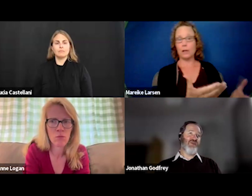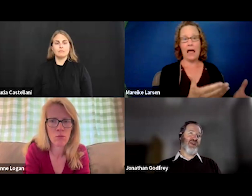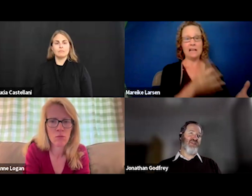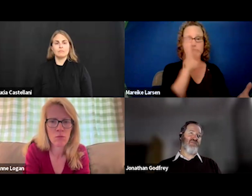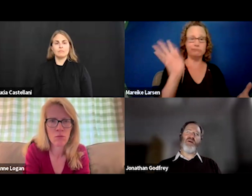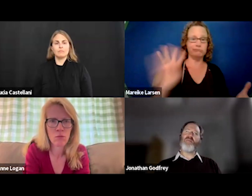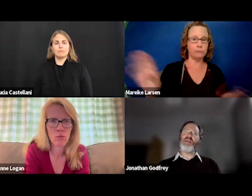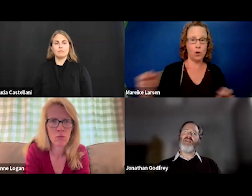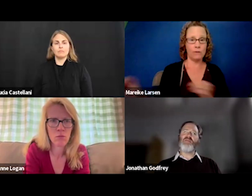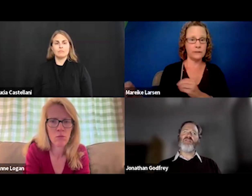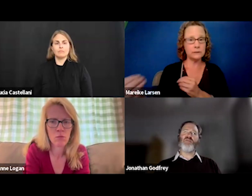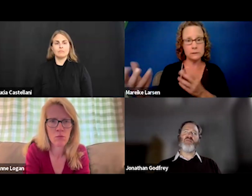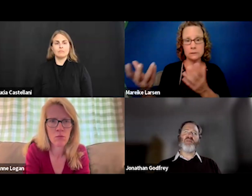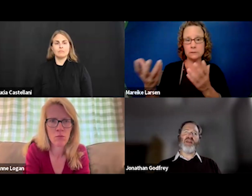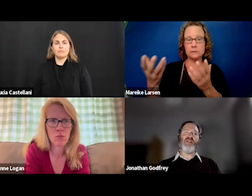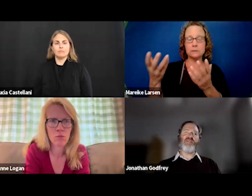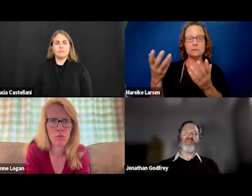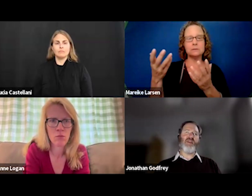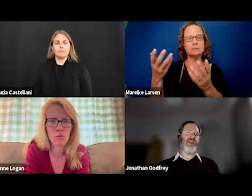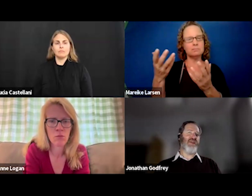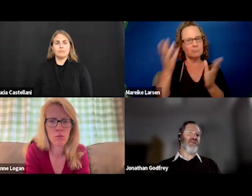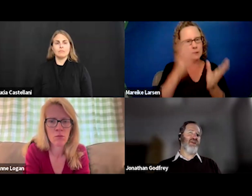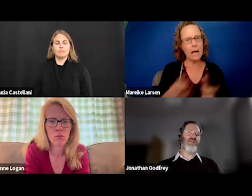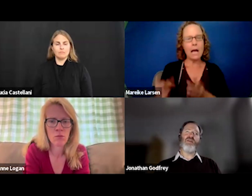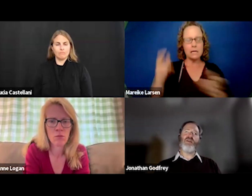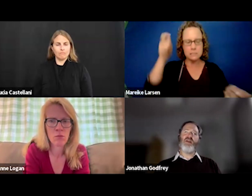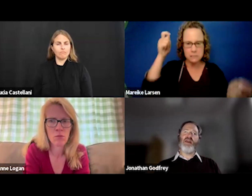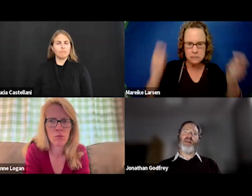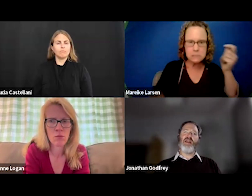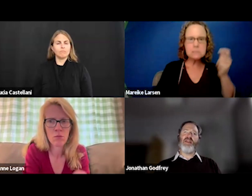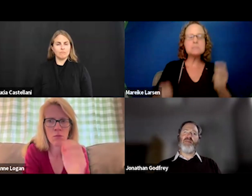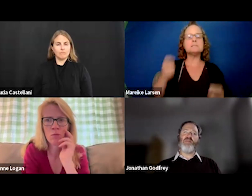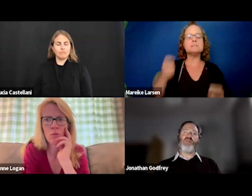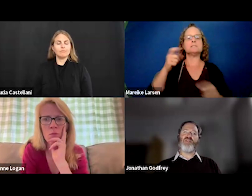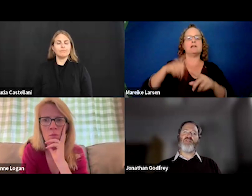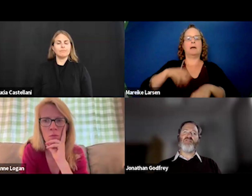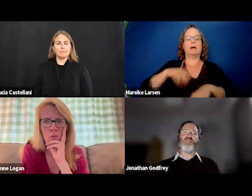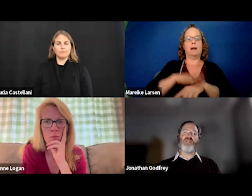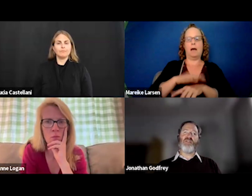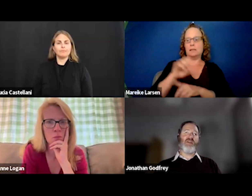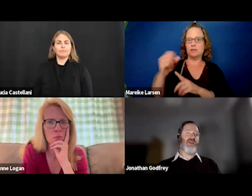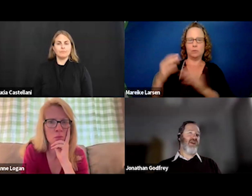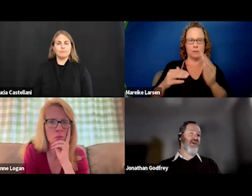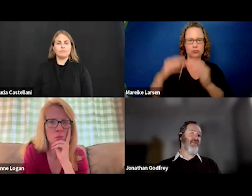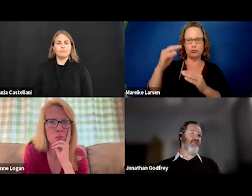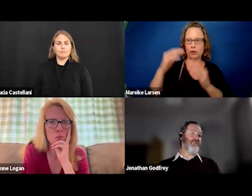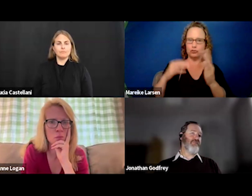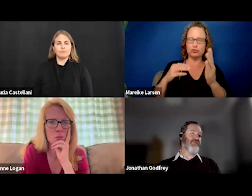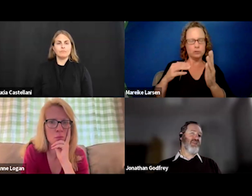That's about making different plans and coming up with solutions.